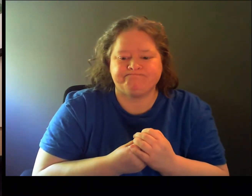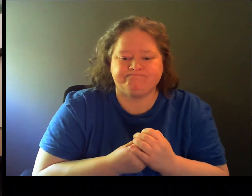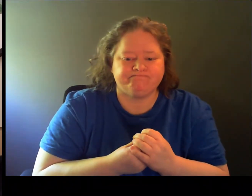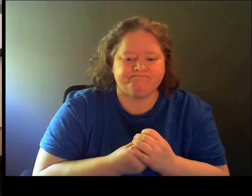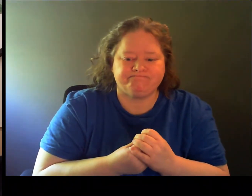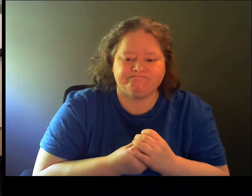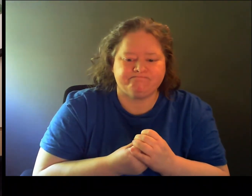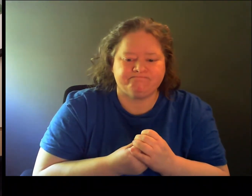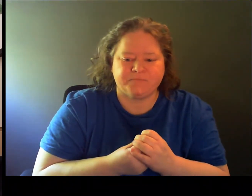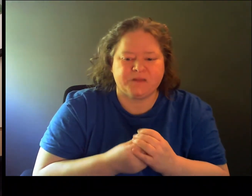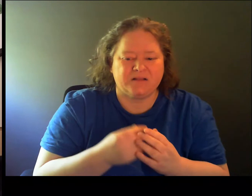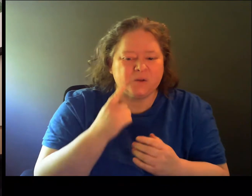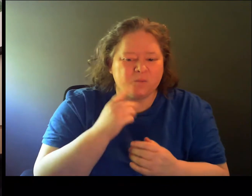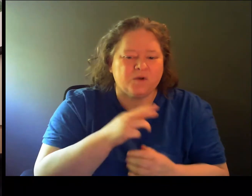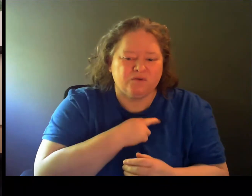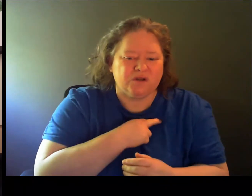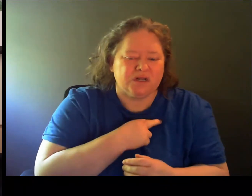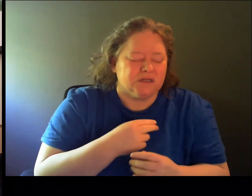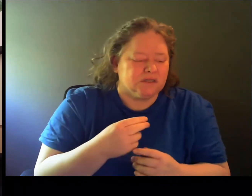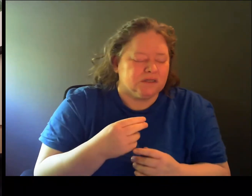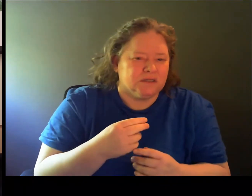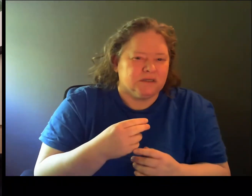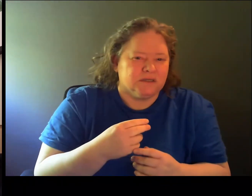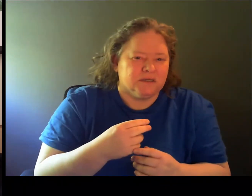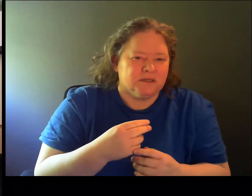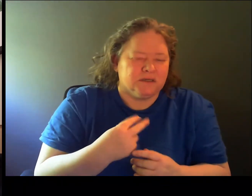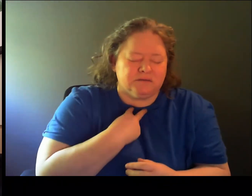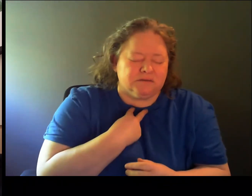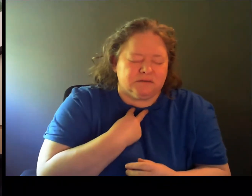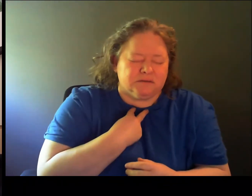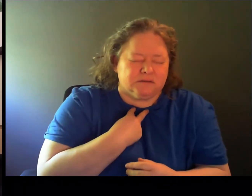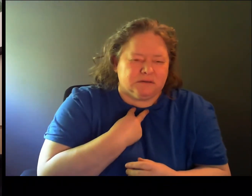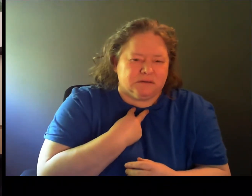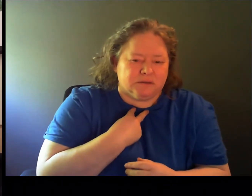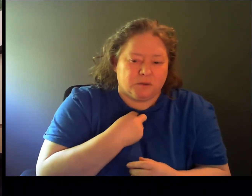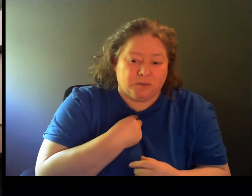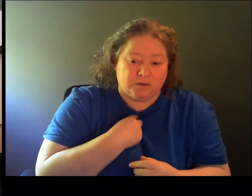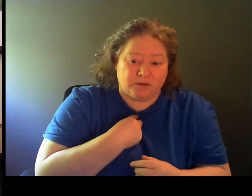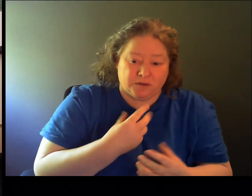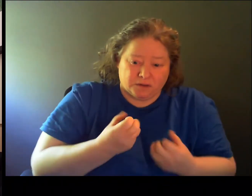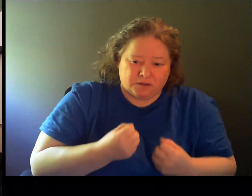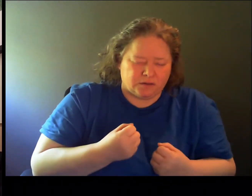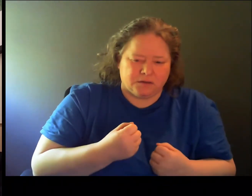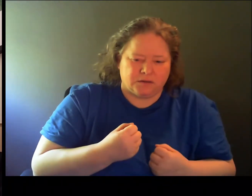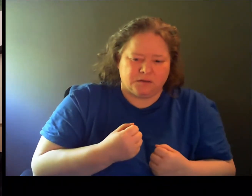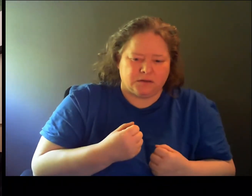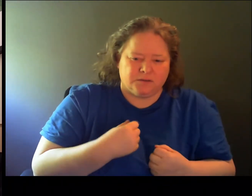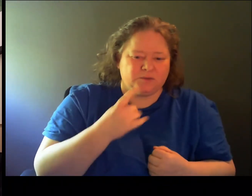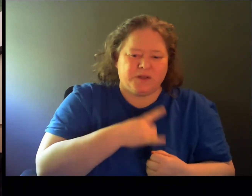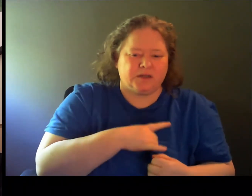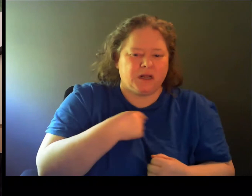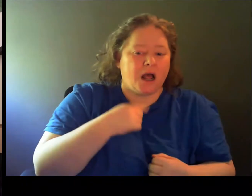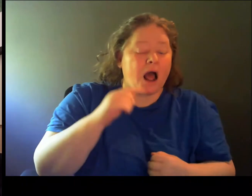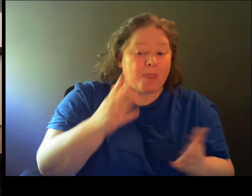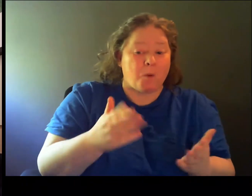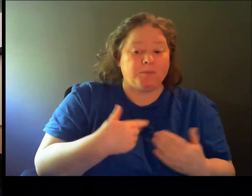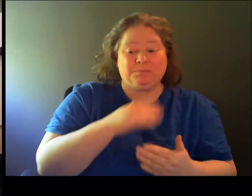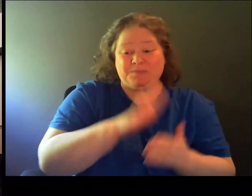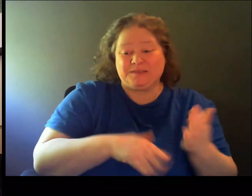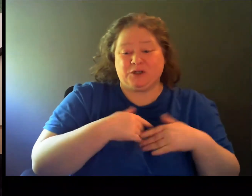I think it would be a blow that I couldn't take, to be quite honest. At the moment I’m missing the kids so much, and missing home,